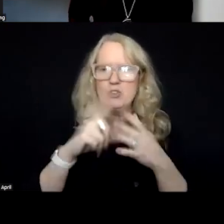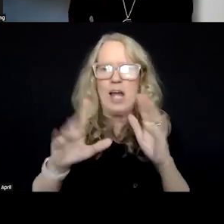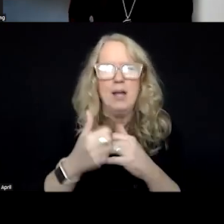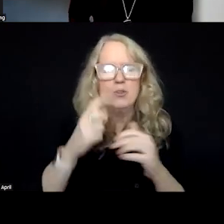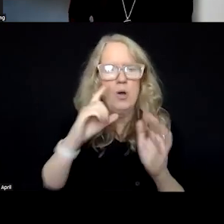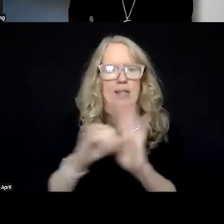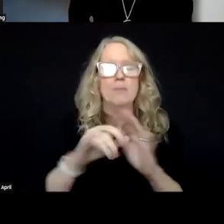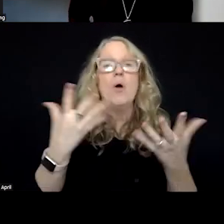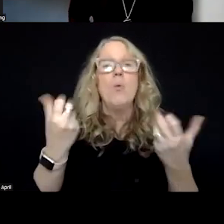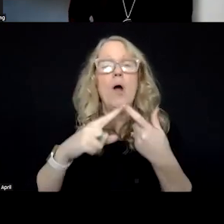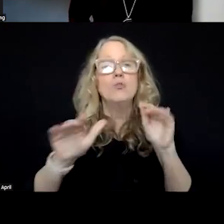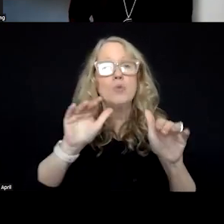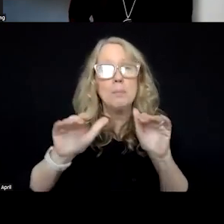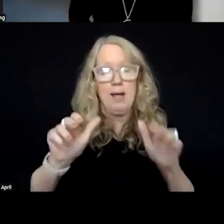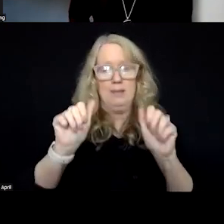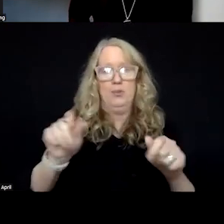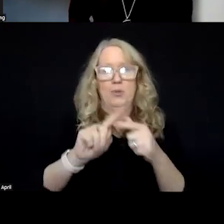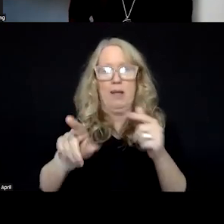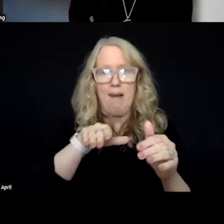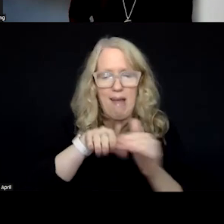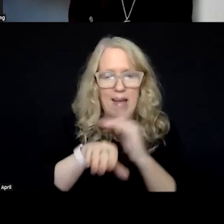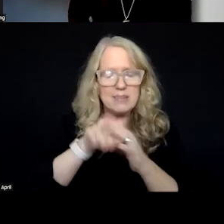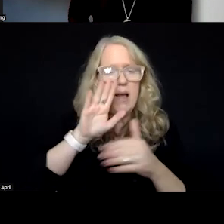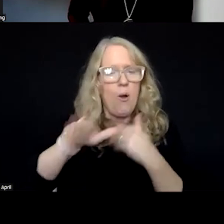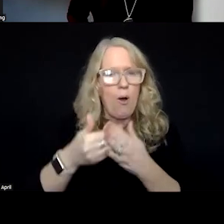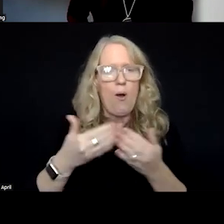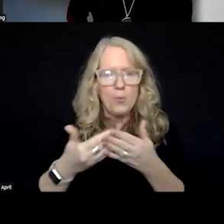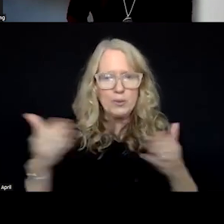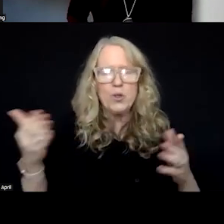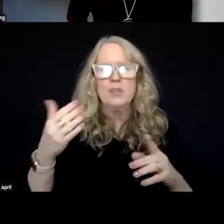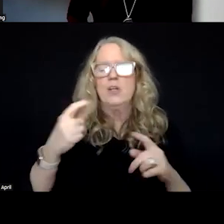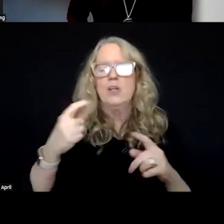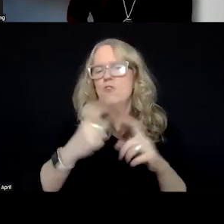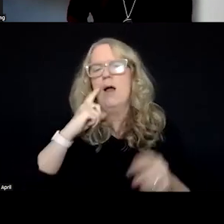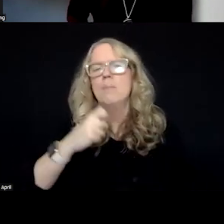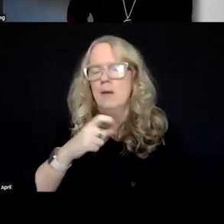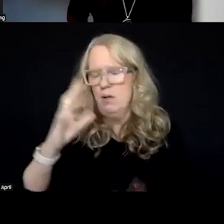JUST A REMINDER, YOU CAN ACCESS ALL OF THE RESOURCES ON THE